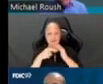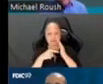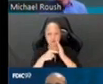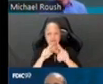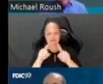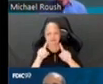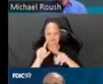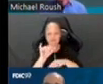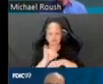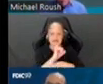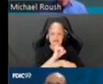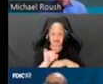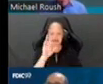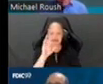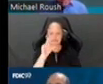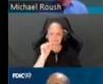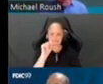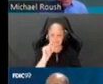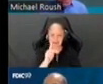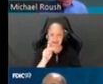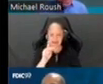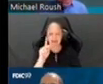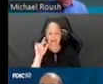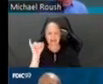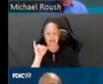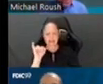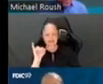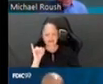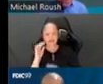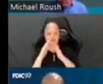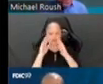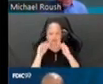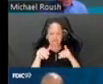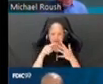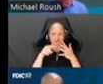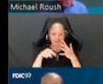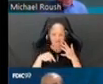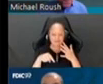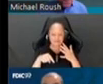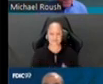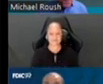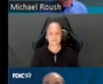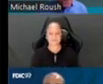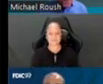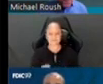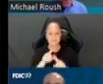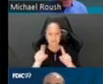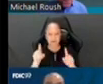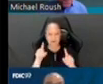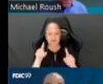industries, banking, insurance, housing, things like that. But we are looking at ways to advance